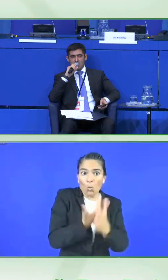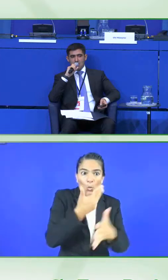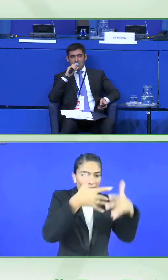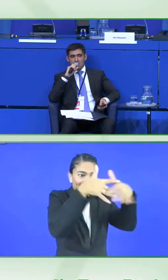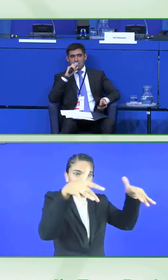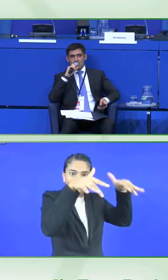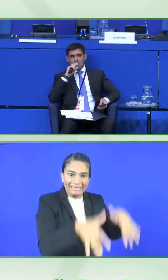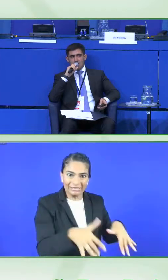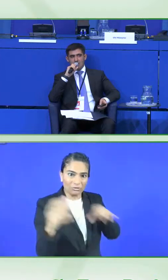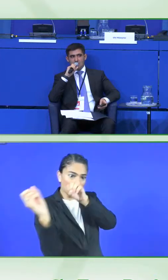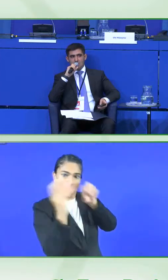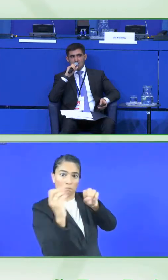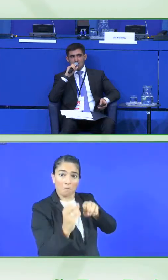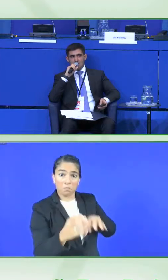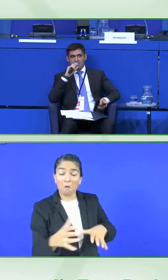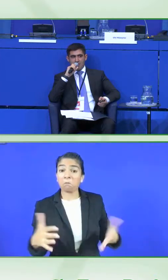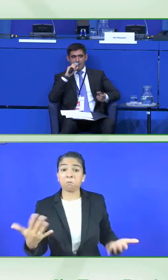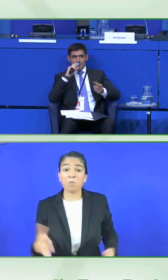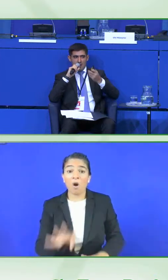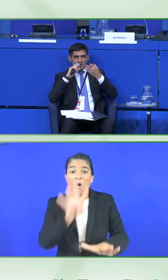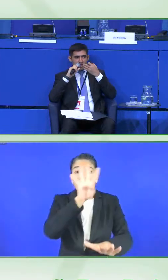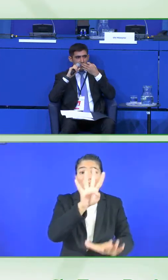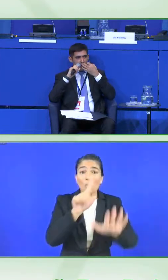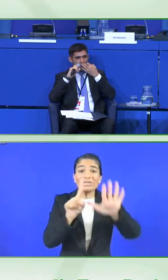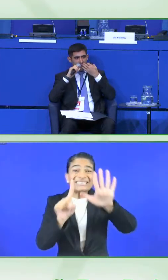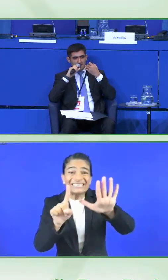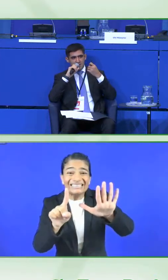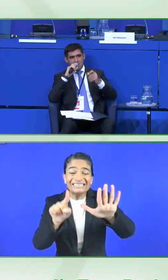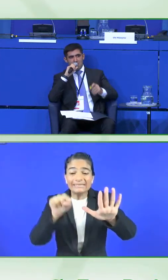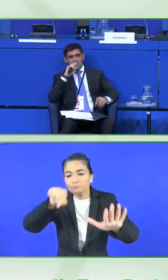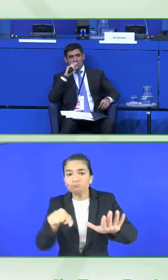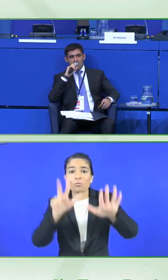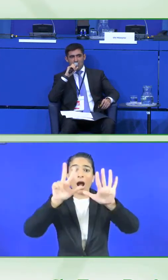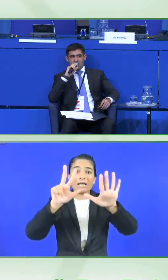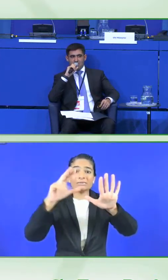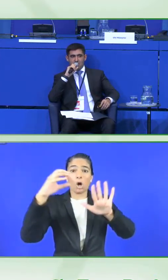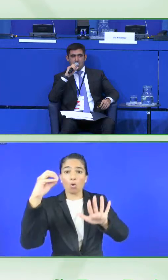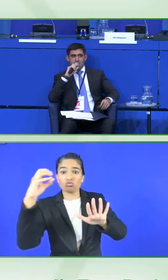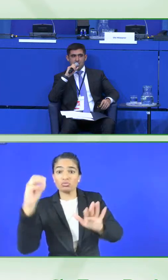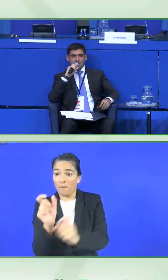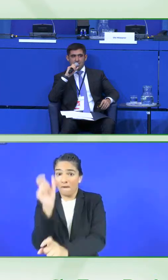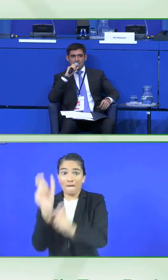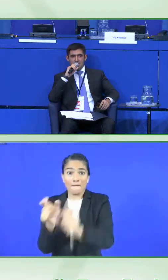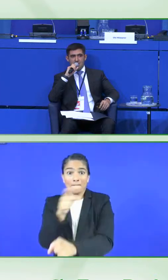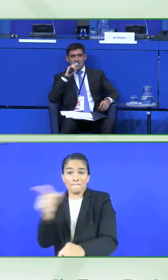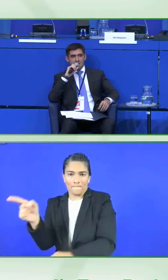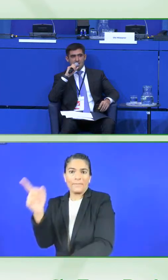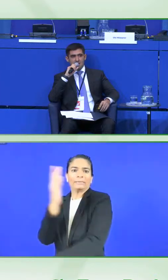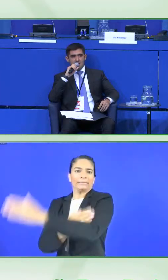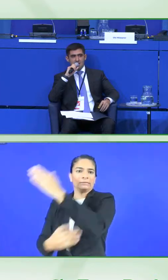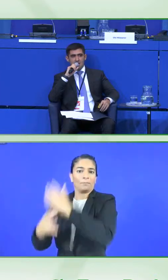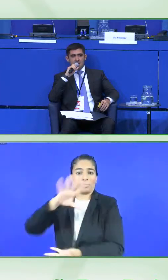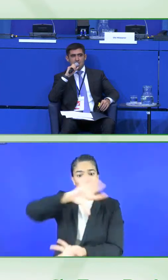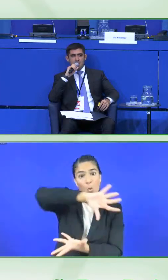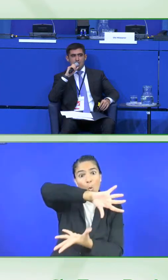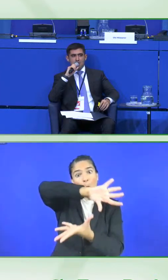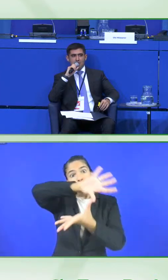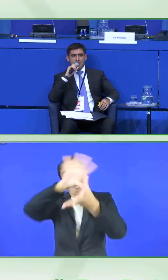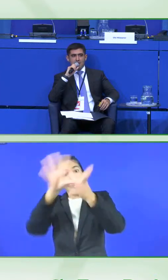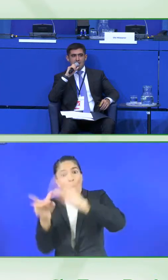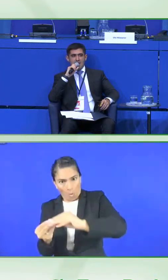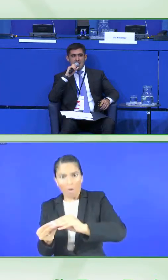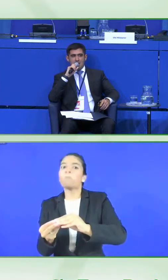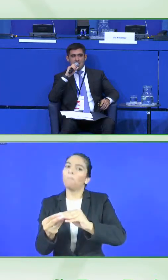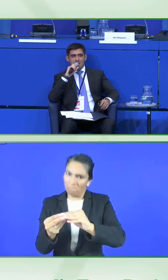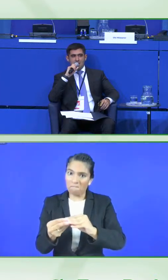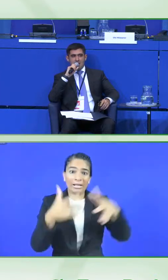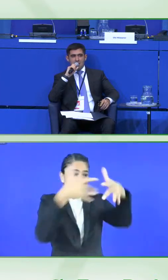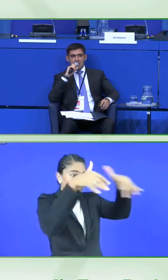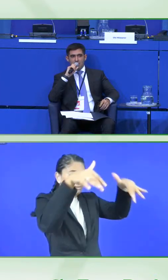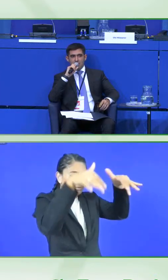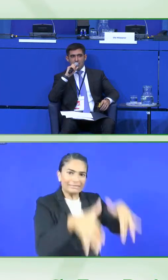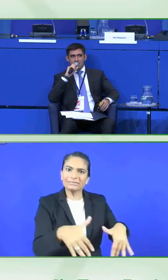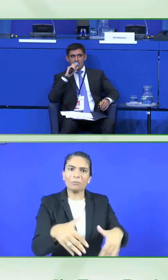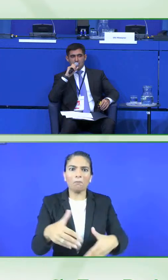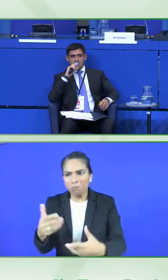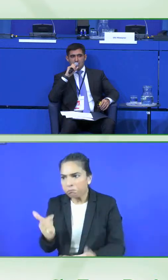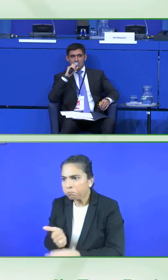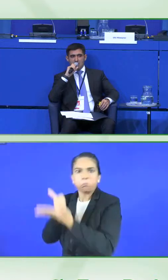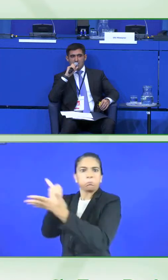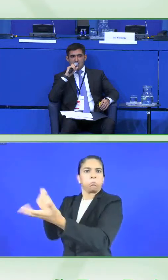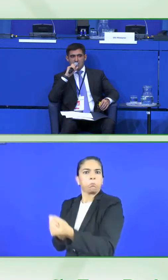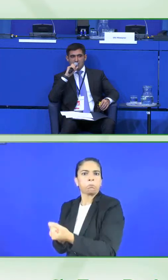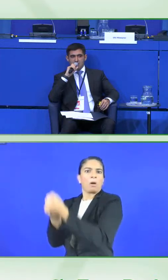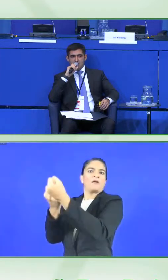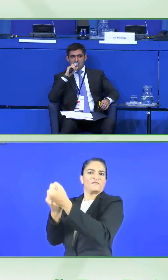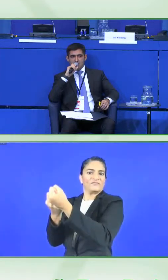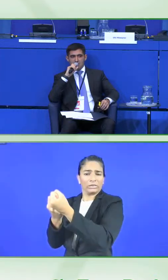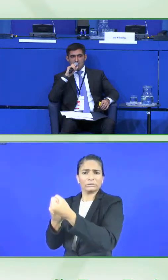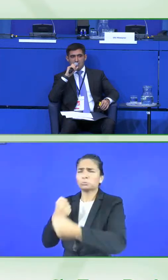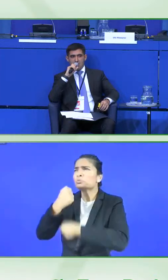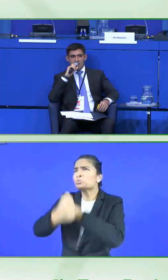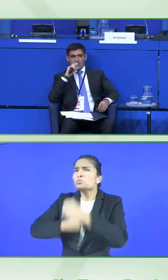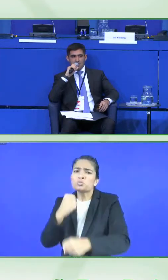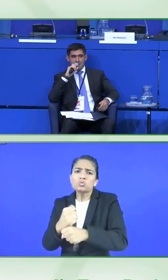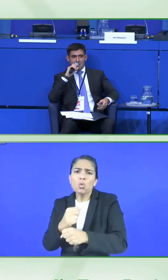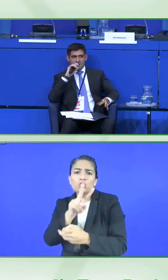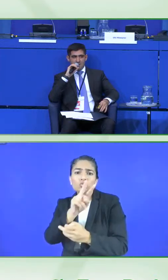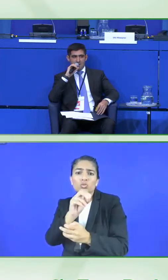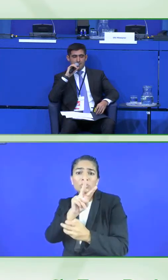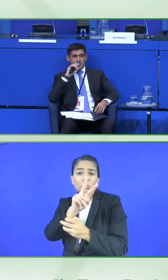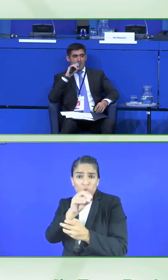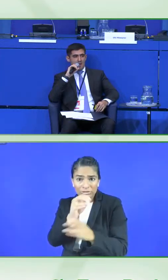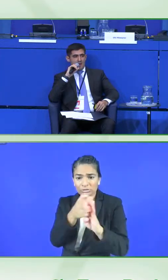When a person with disability is recognised as being eligible for relevant benefits, the